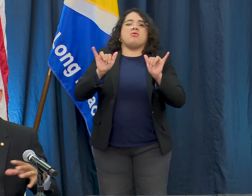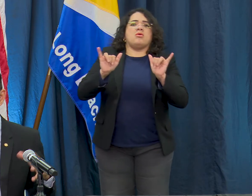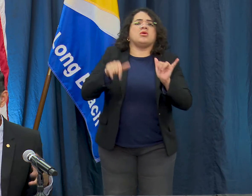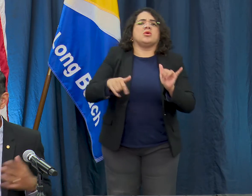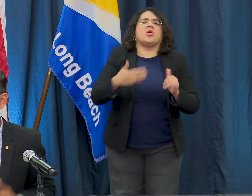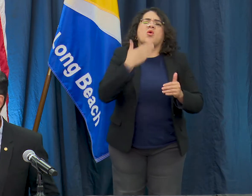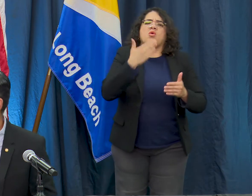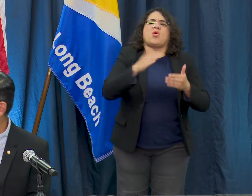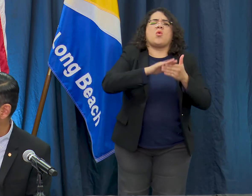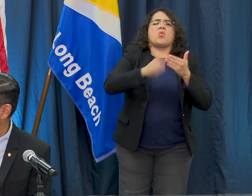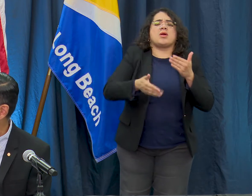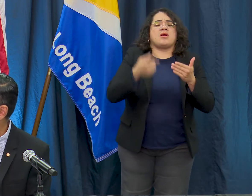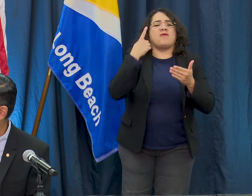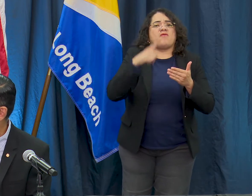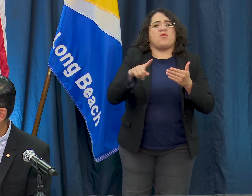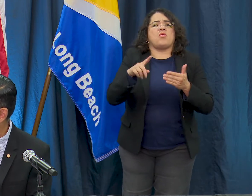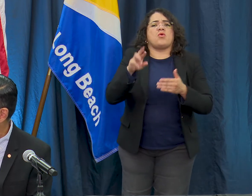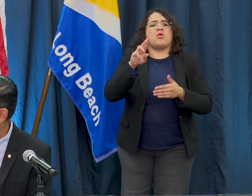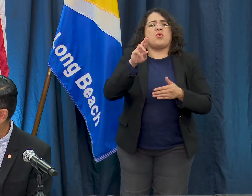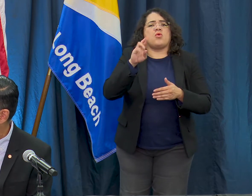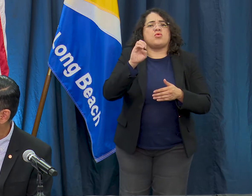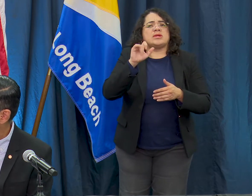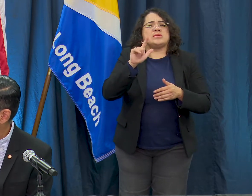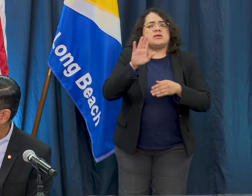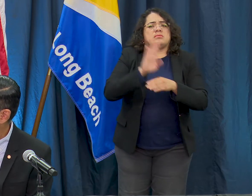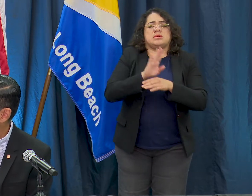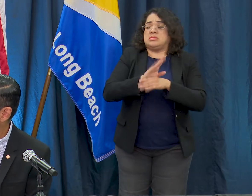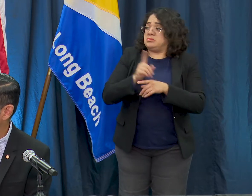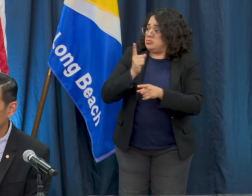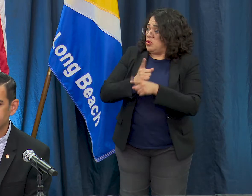to retail business. And a lot of